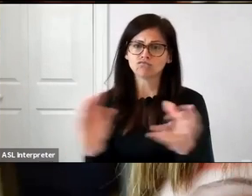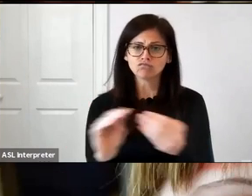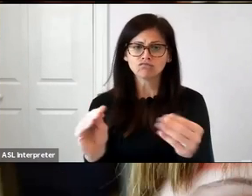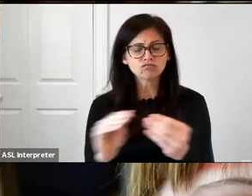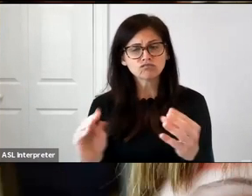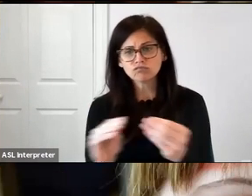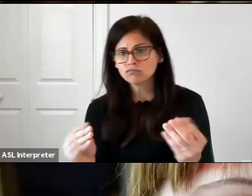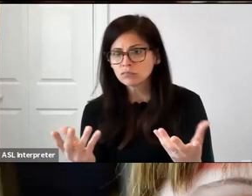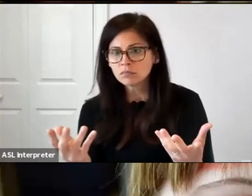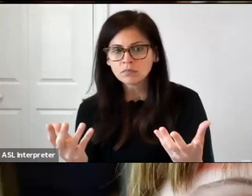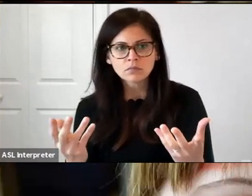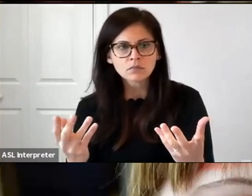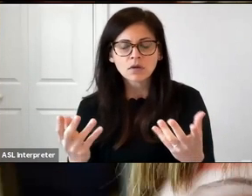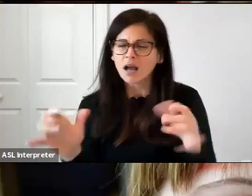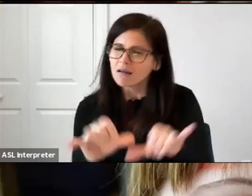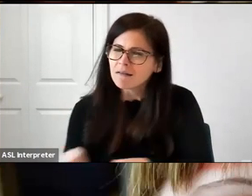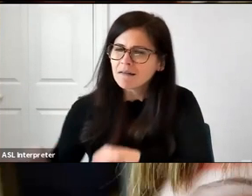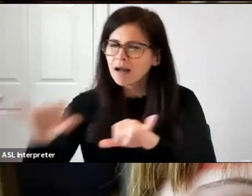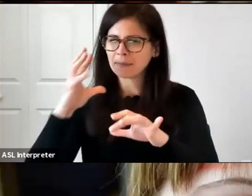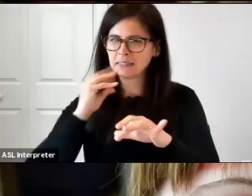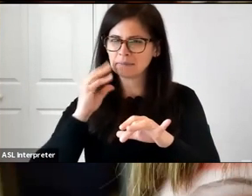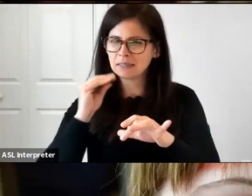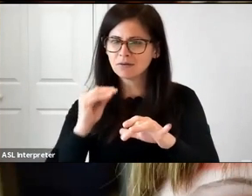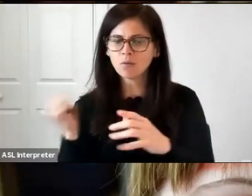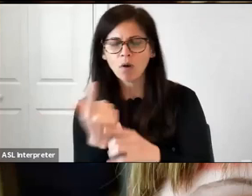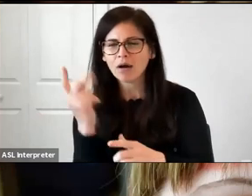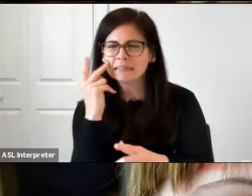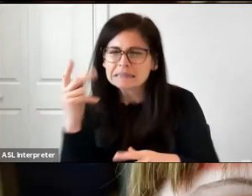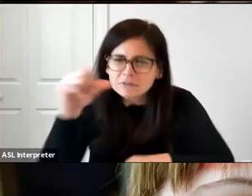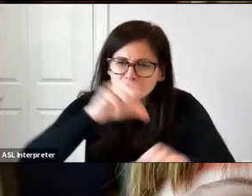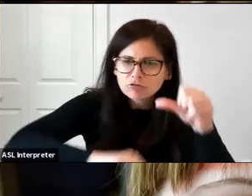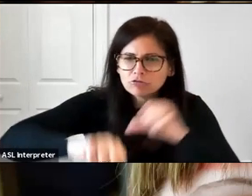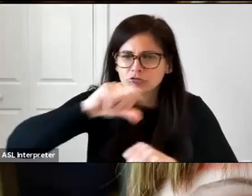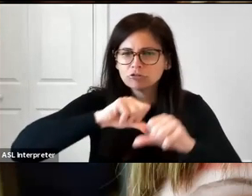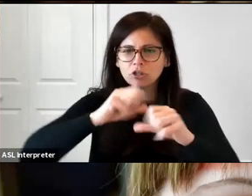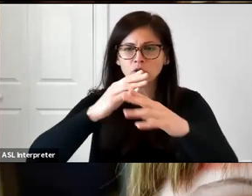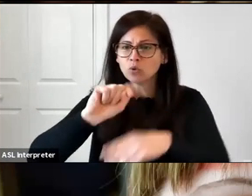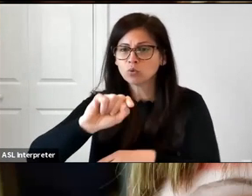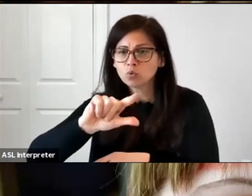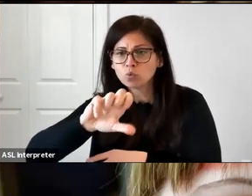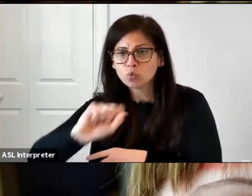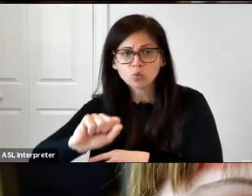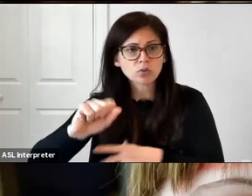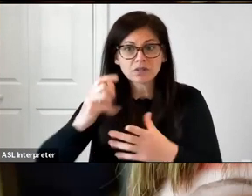through which we can see each other and tools for sharing things that cannot be shared otherwise.